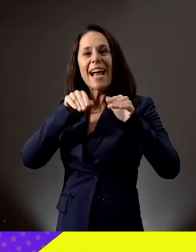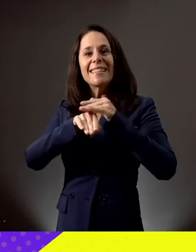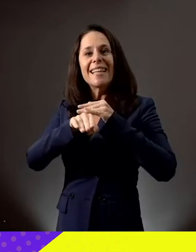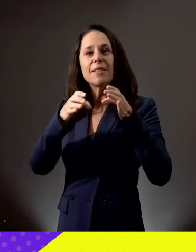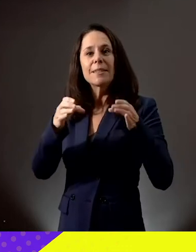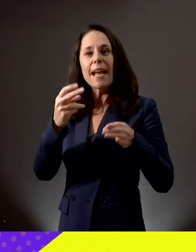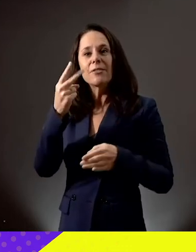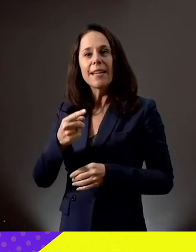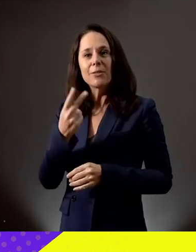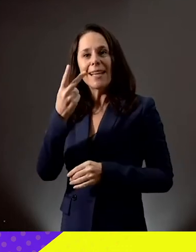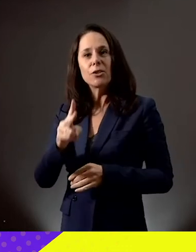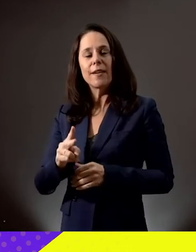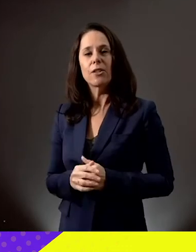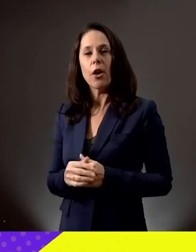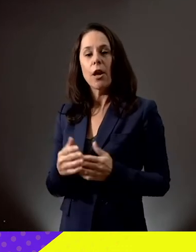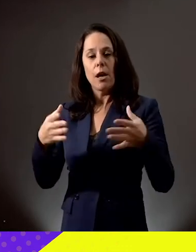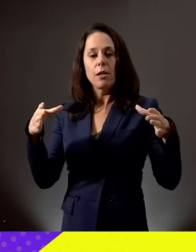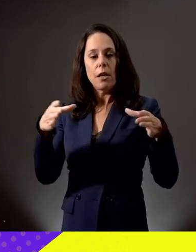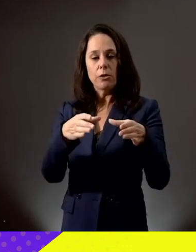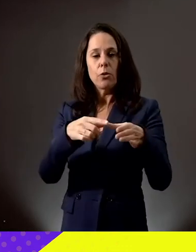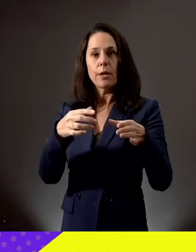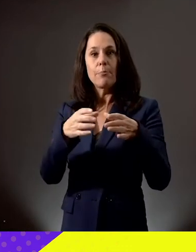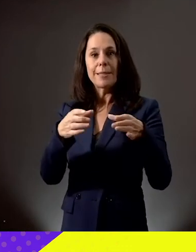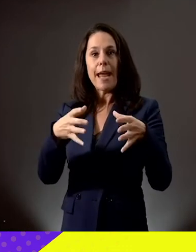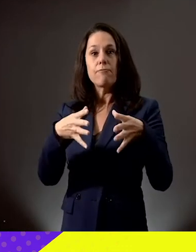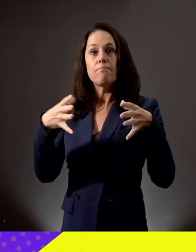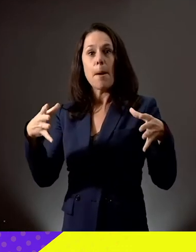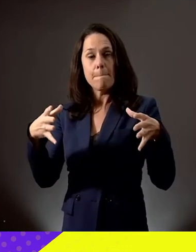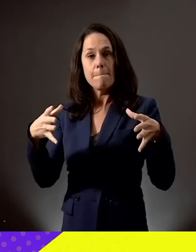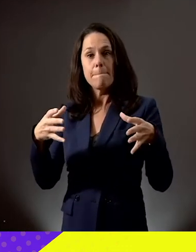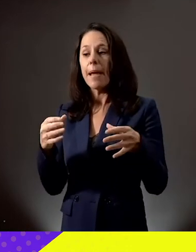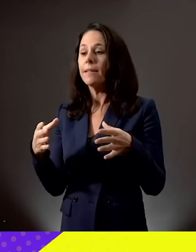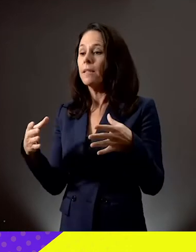In the large companies category we have three nominees.